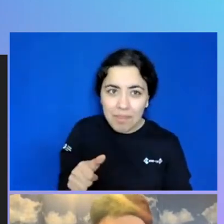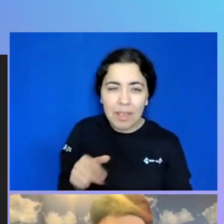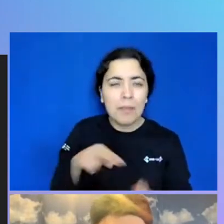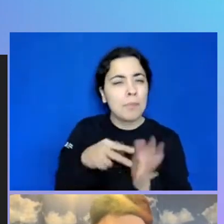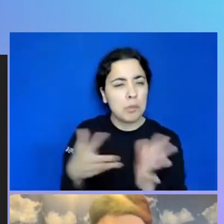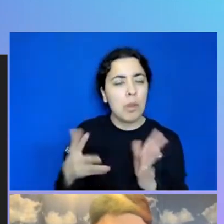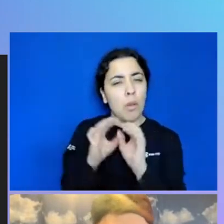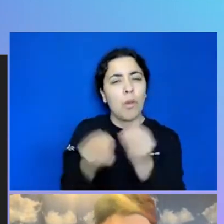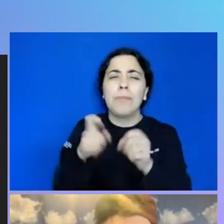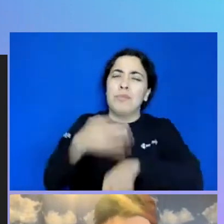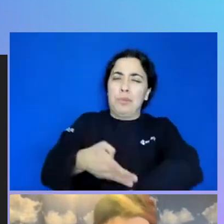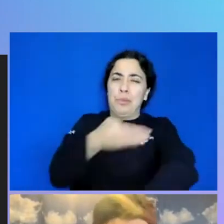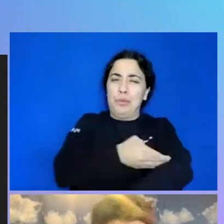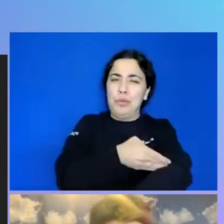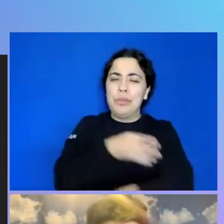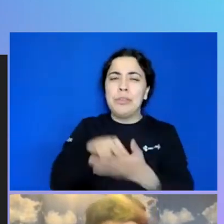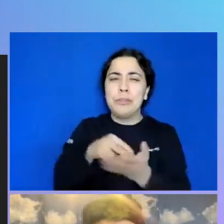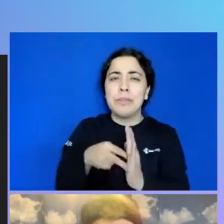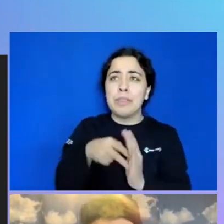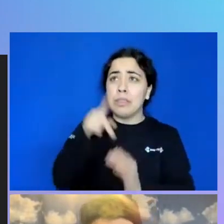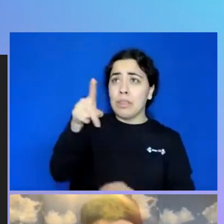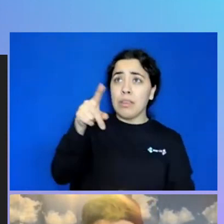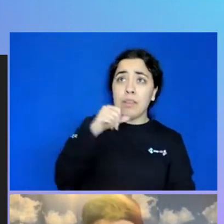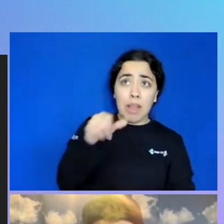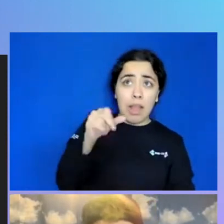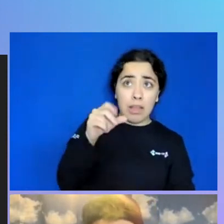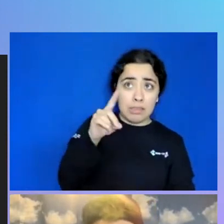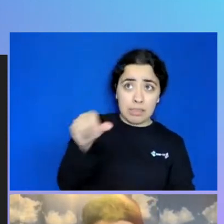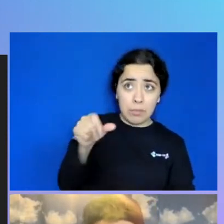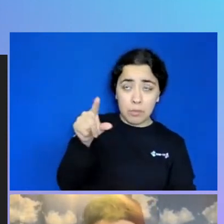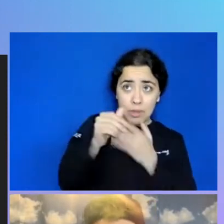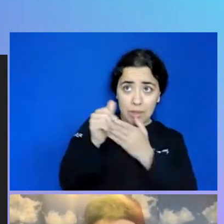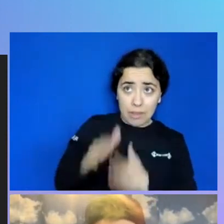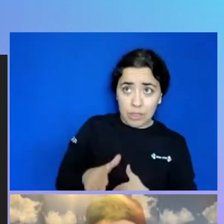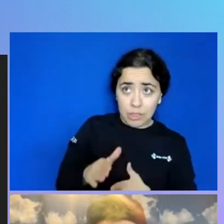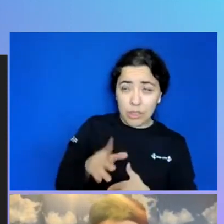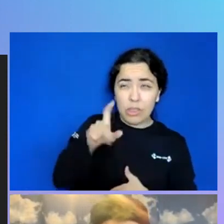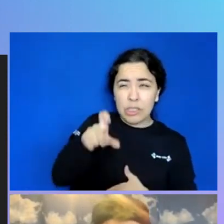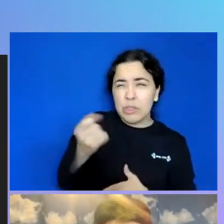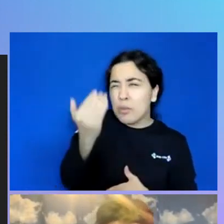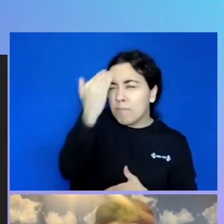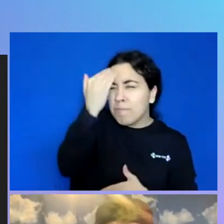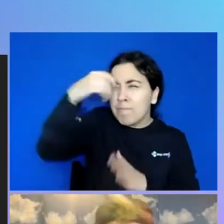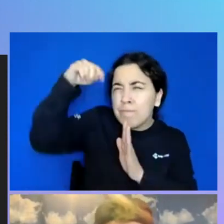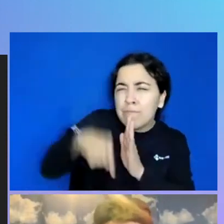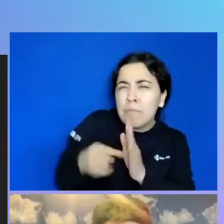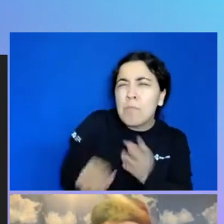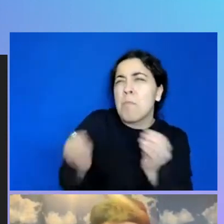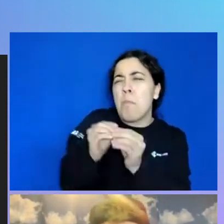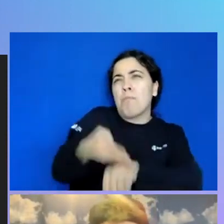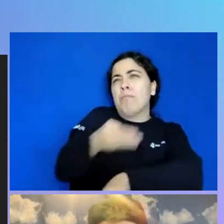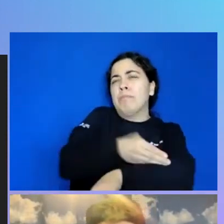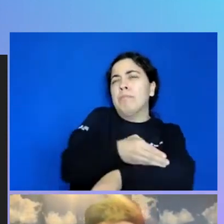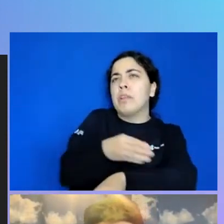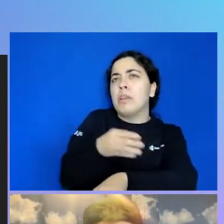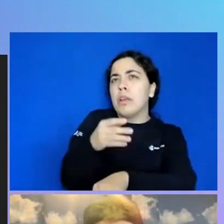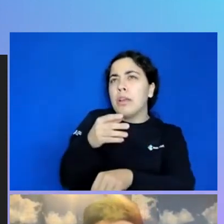improve of non-disabled leaders knowledge and understanding of disability, disability, inclusion, and another way to